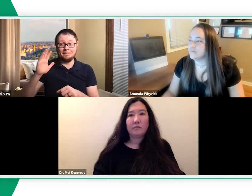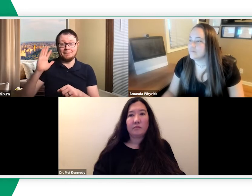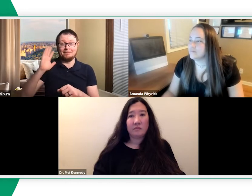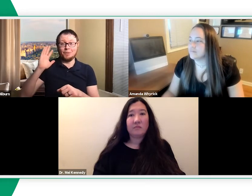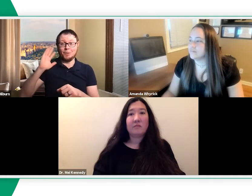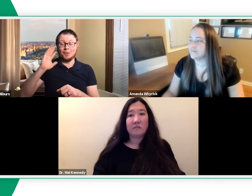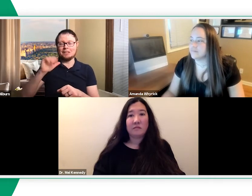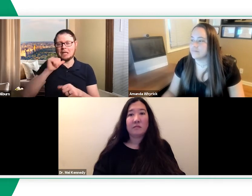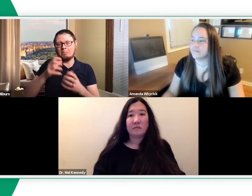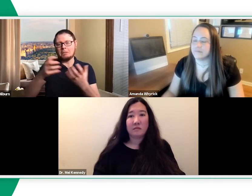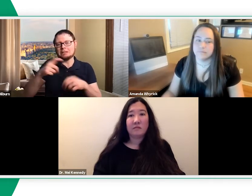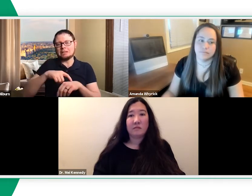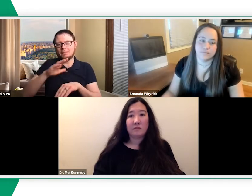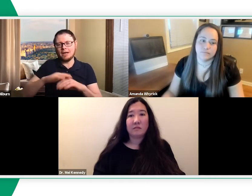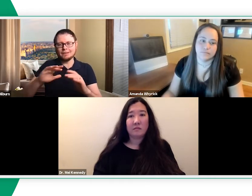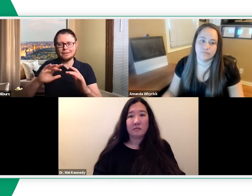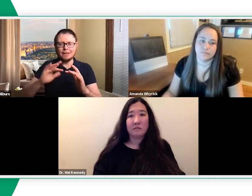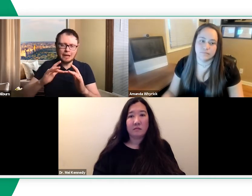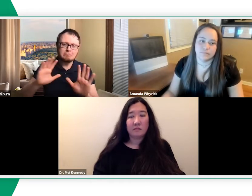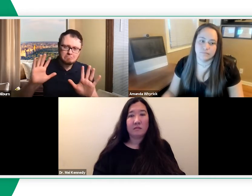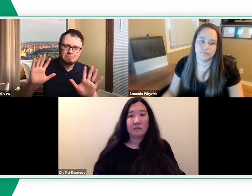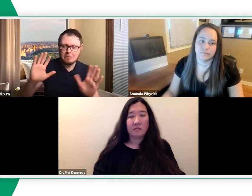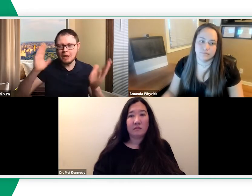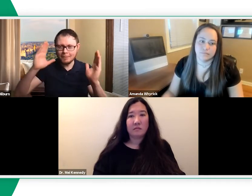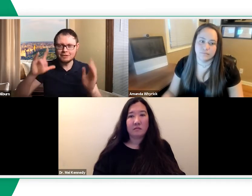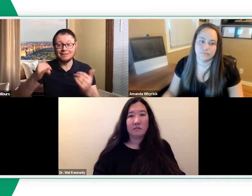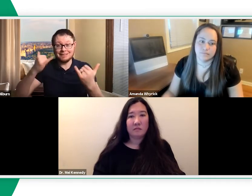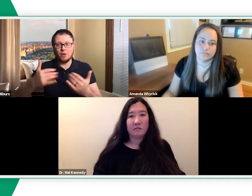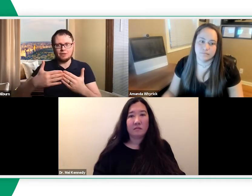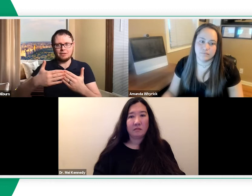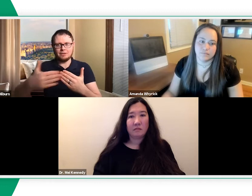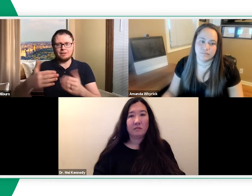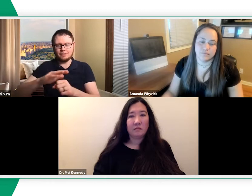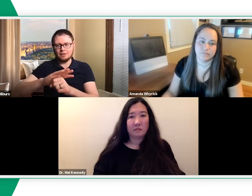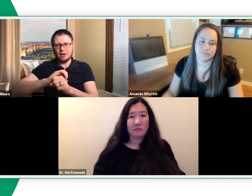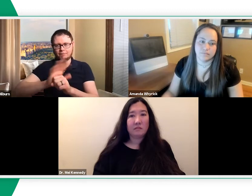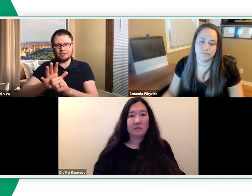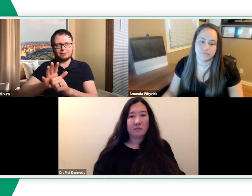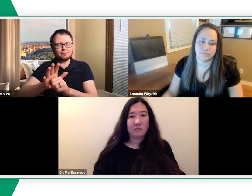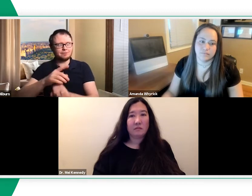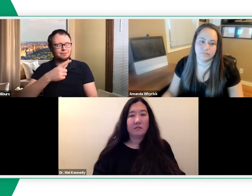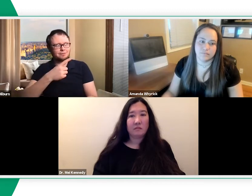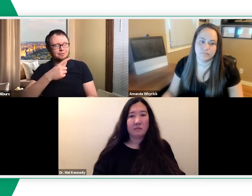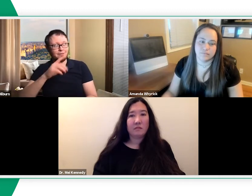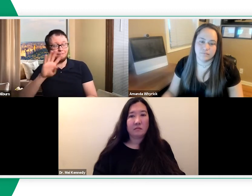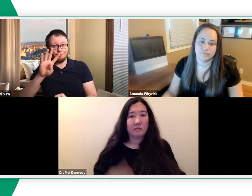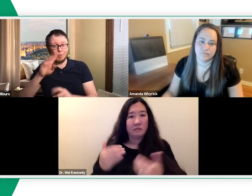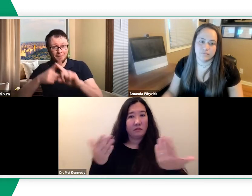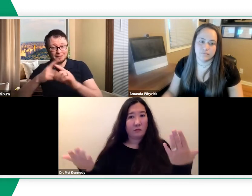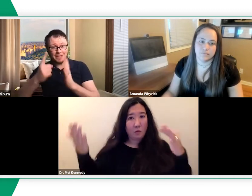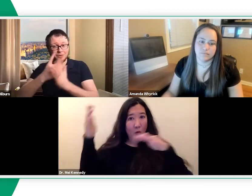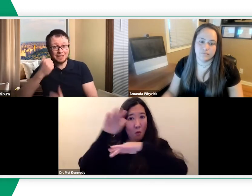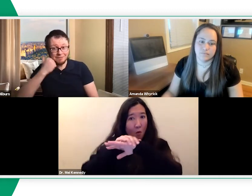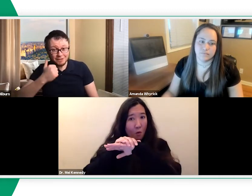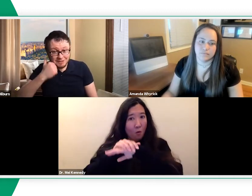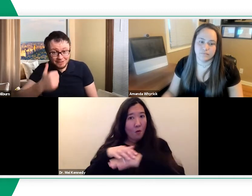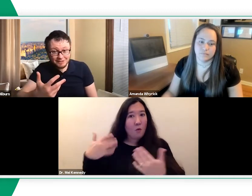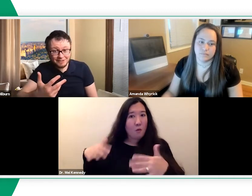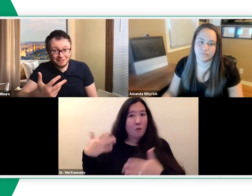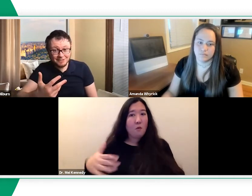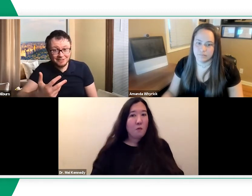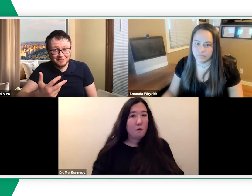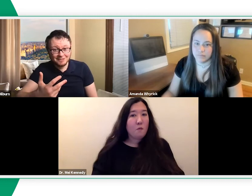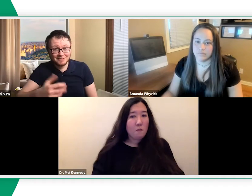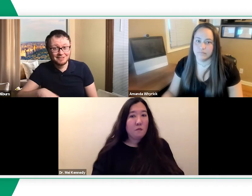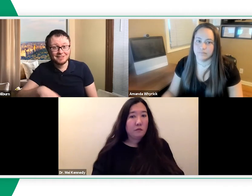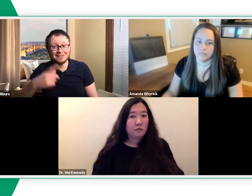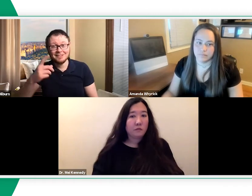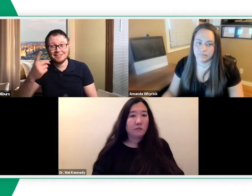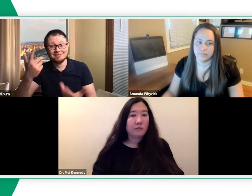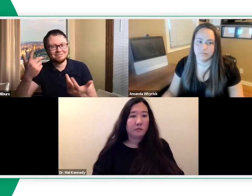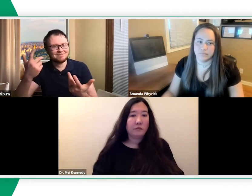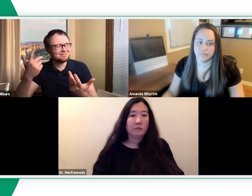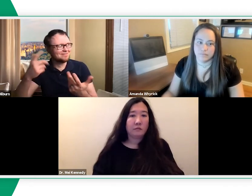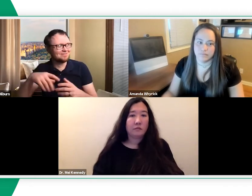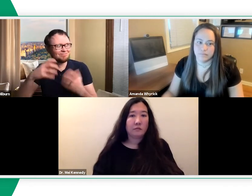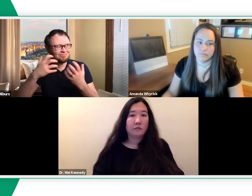So, since COVID, we weren't spending nearly as much time on